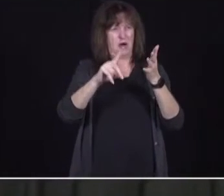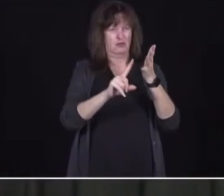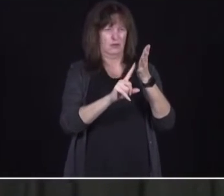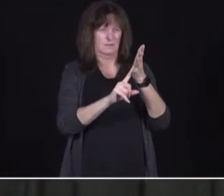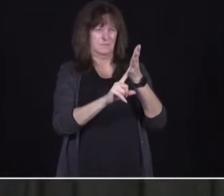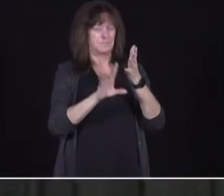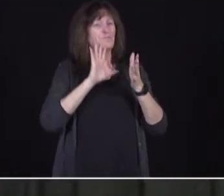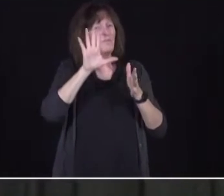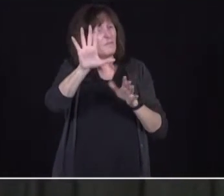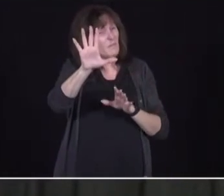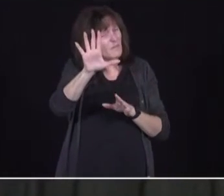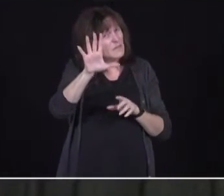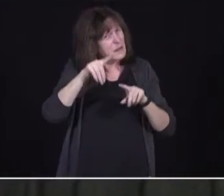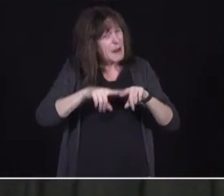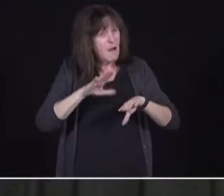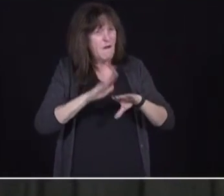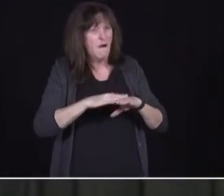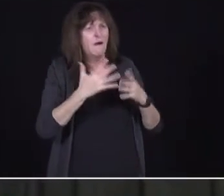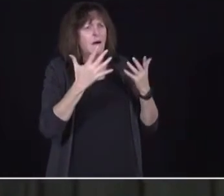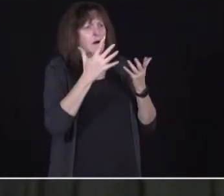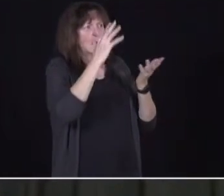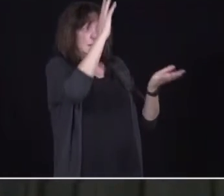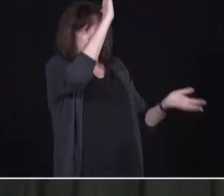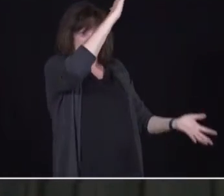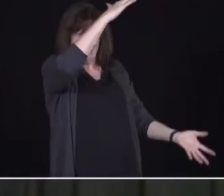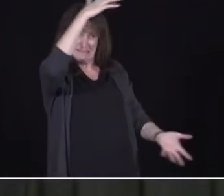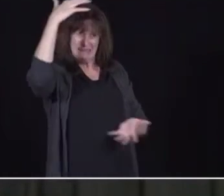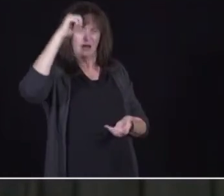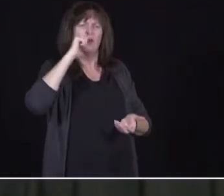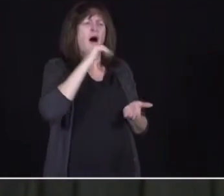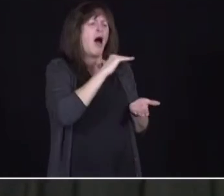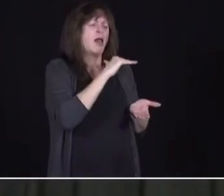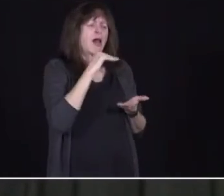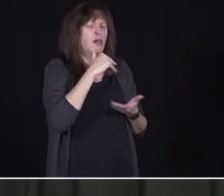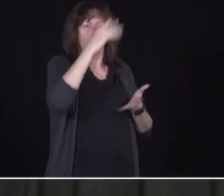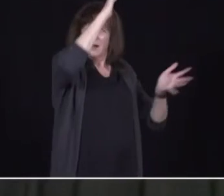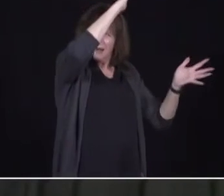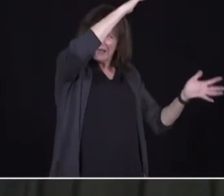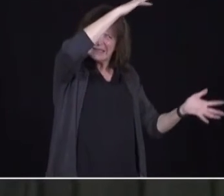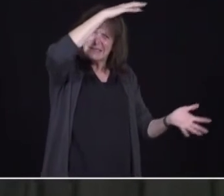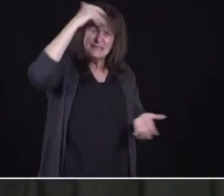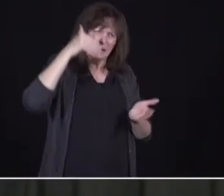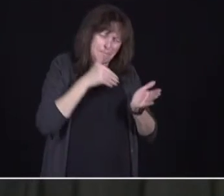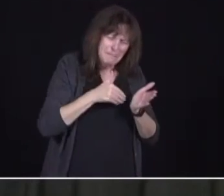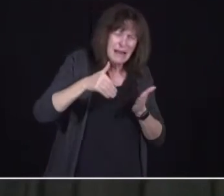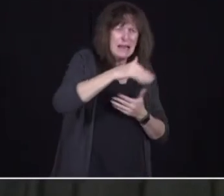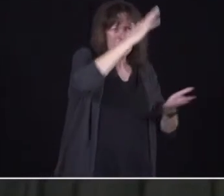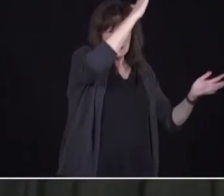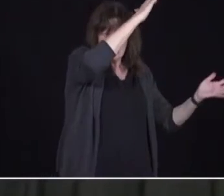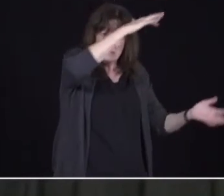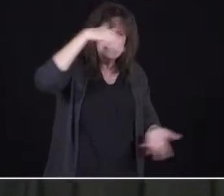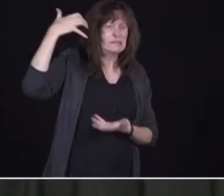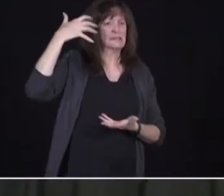Phase 2 would commence sometime around the end of March or early April, depending on the arrival of large ammends of vaccines in the